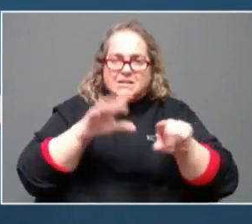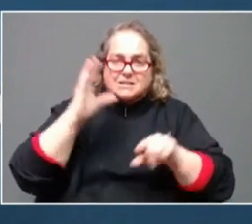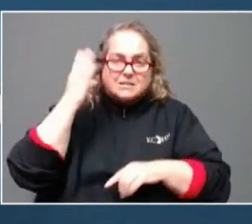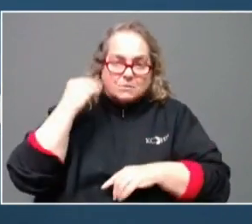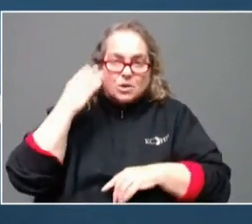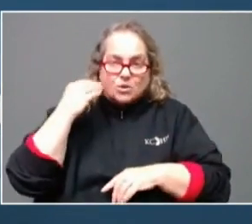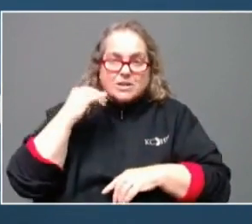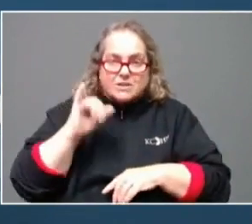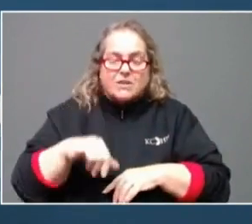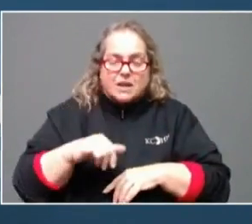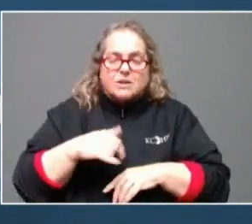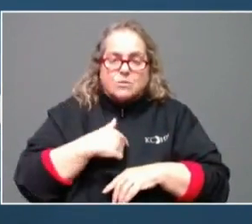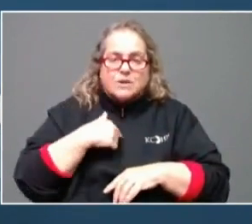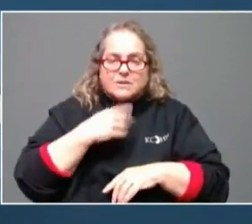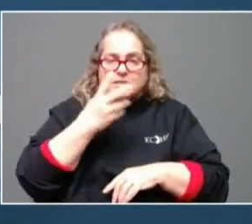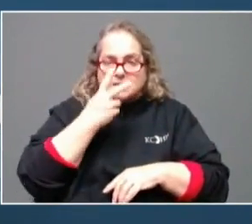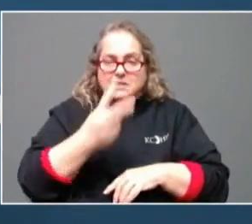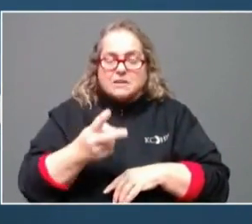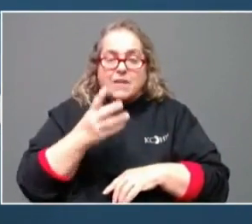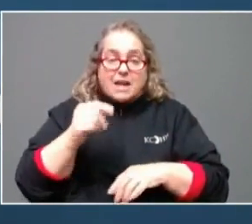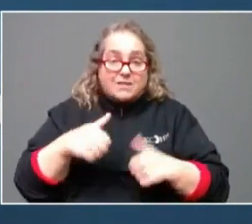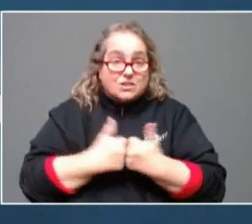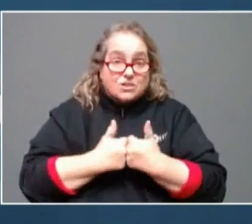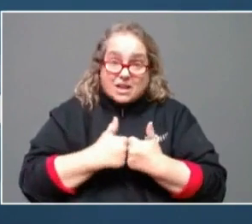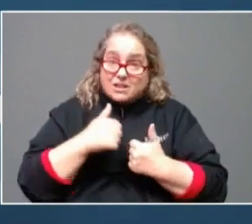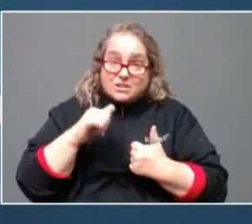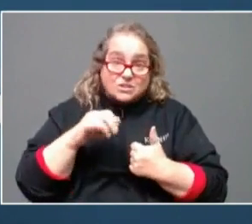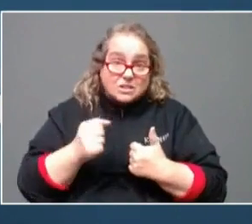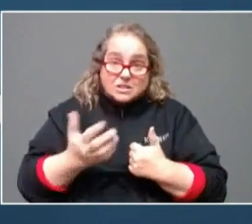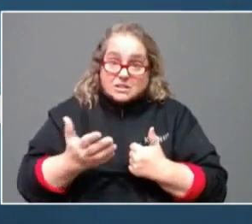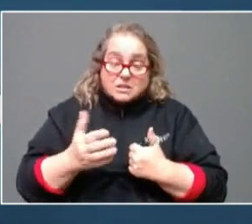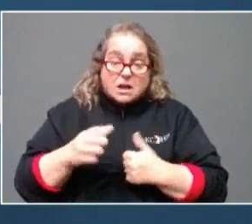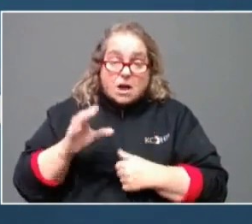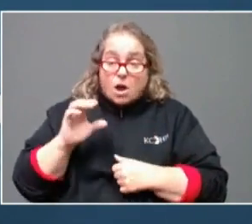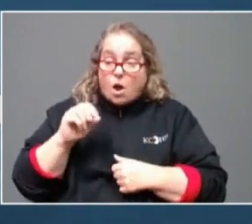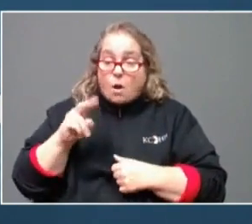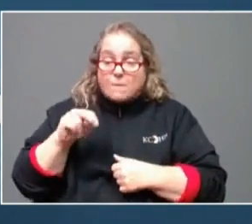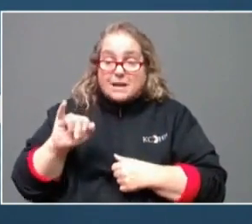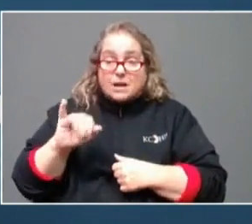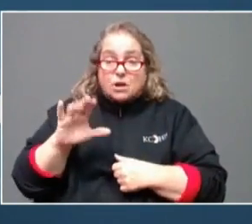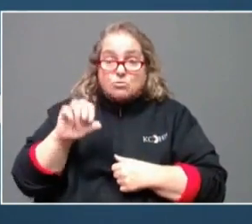seeing. Uh and the challenge is that a micron is hitting everybody. And so